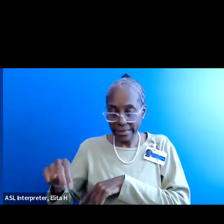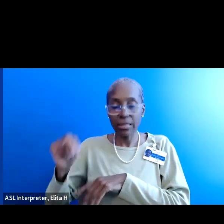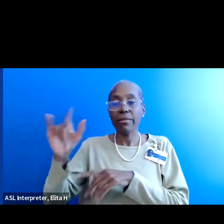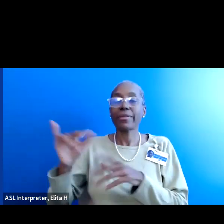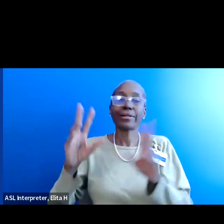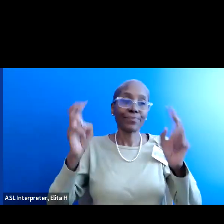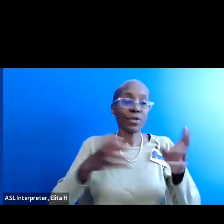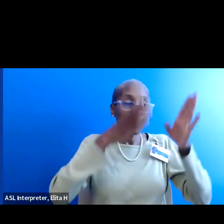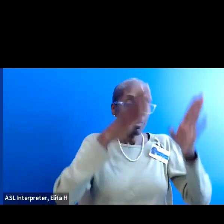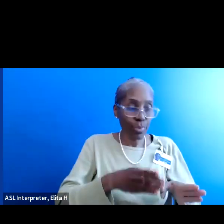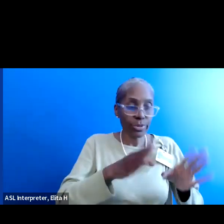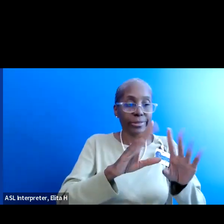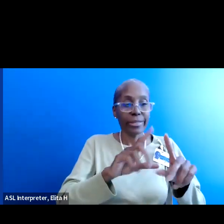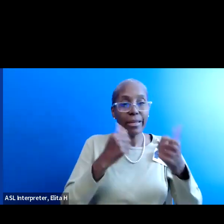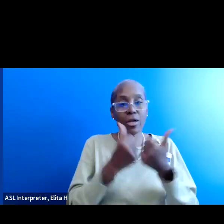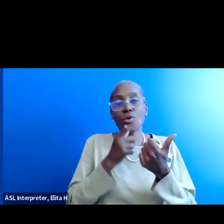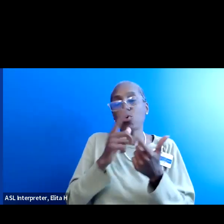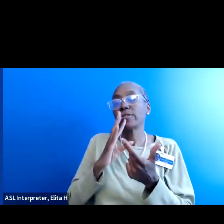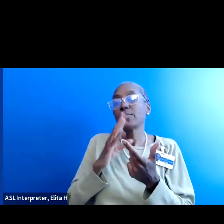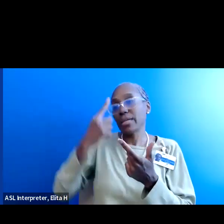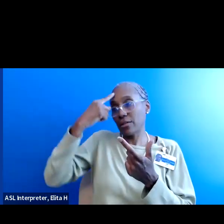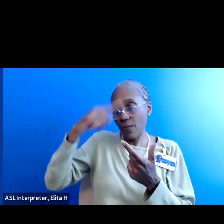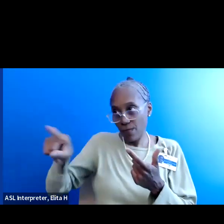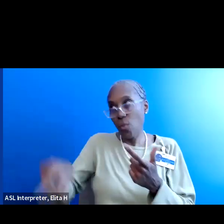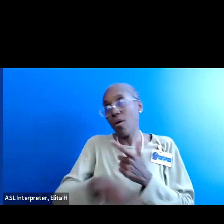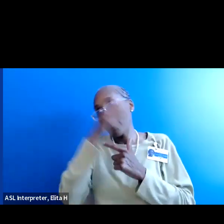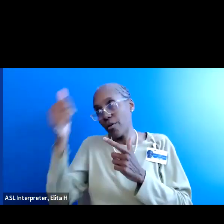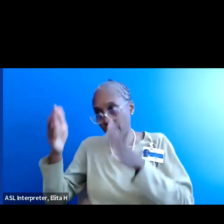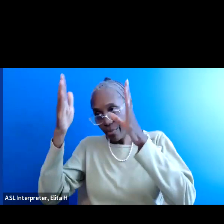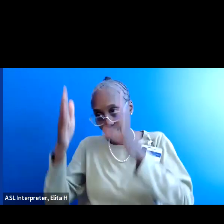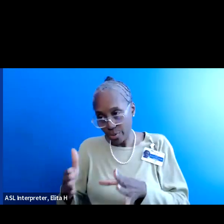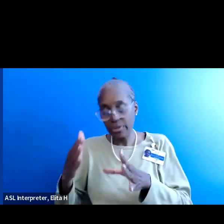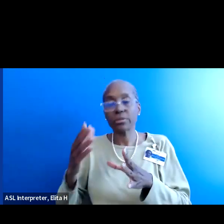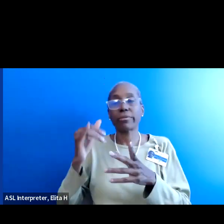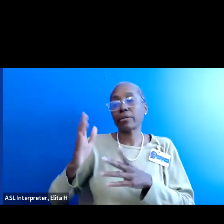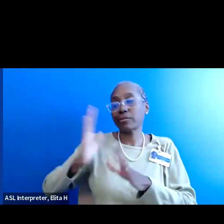So that is the meaning of the traditional ombudsman word, but in the Long-Term Care